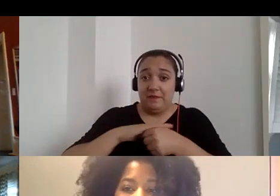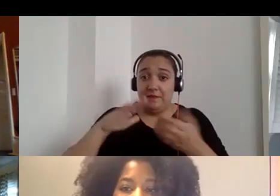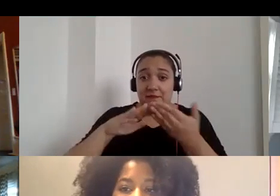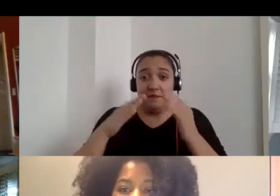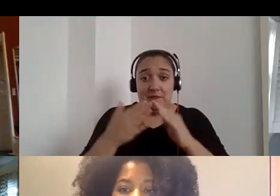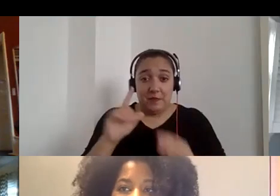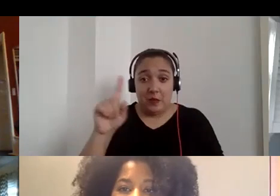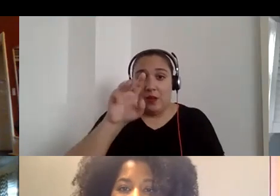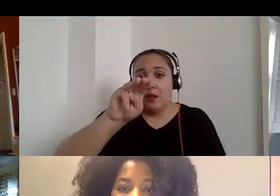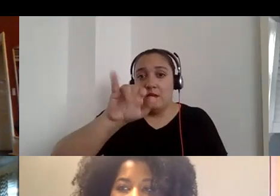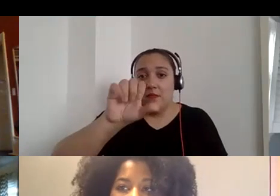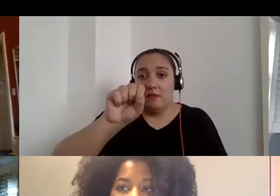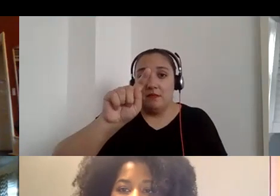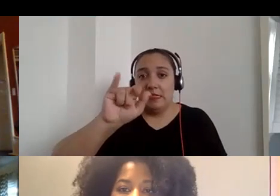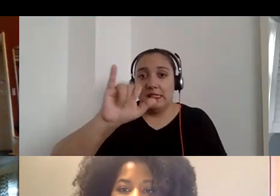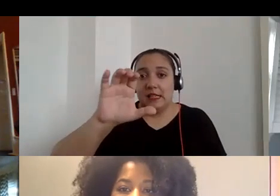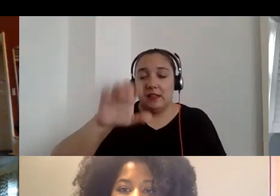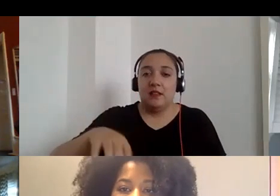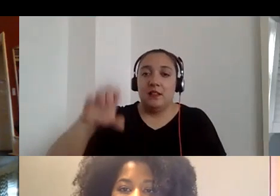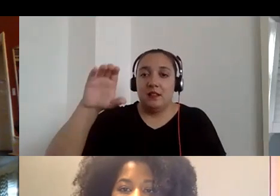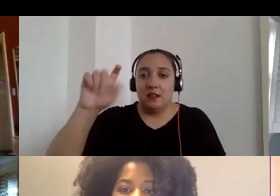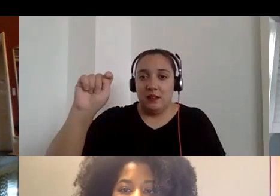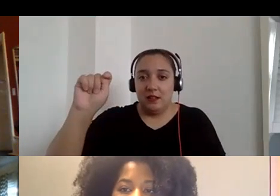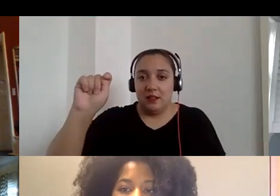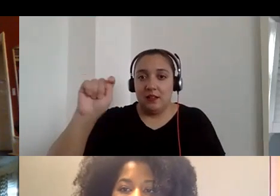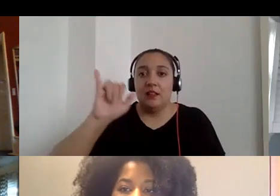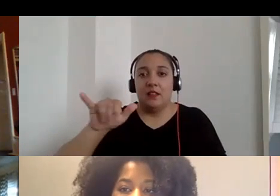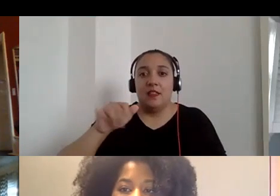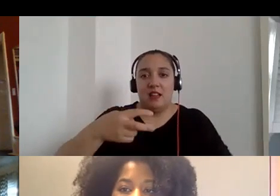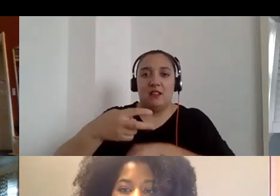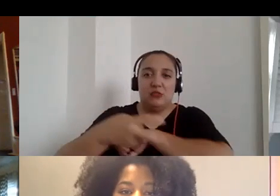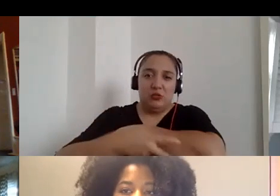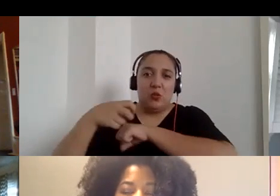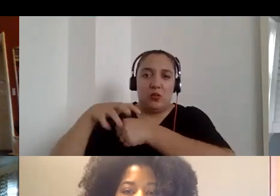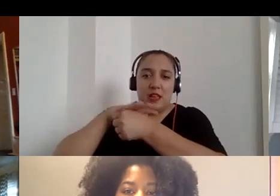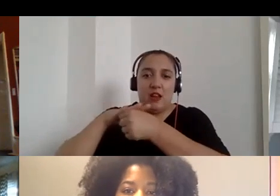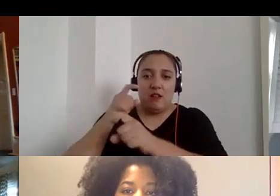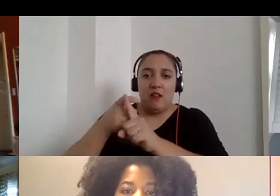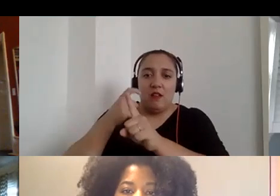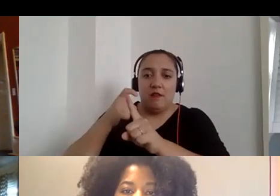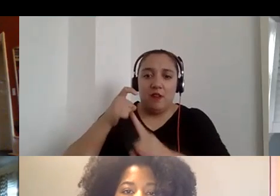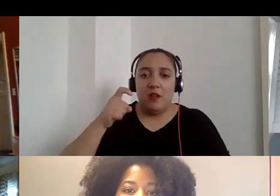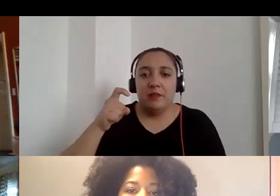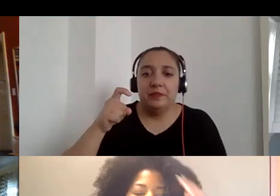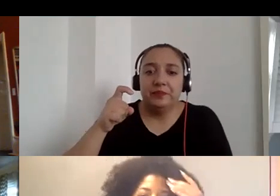otherwise known as the stolen lands of the Piquat and